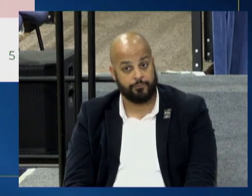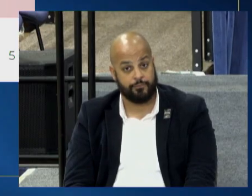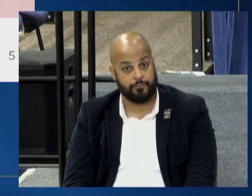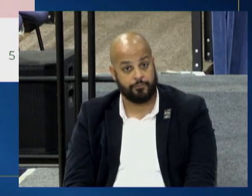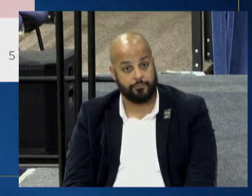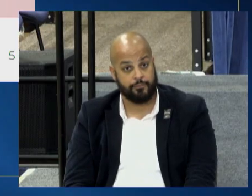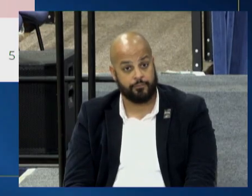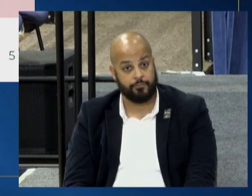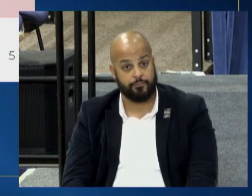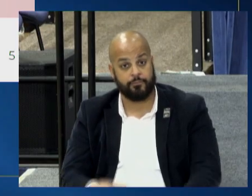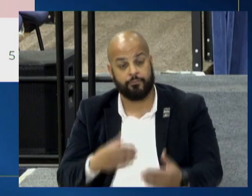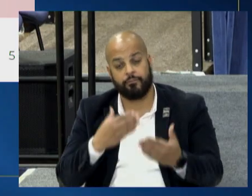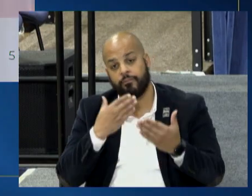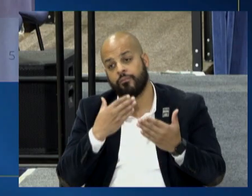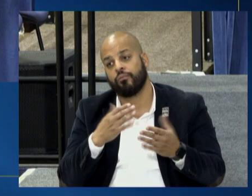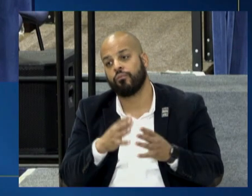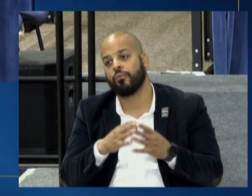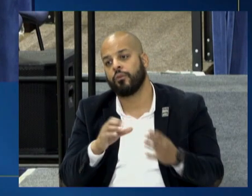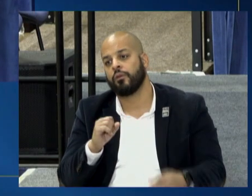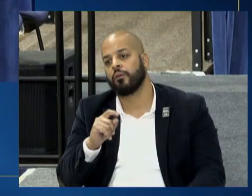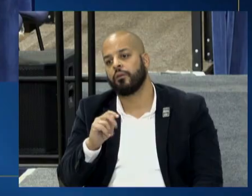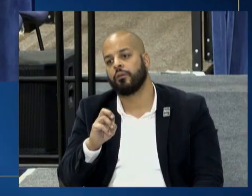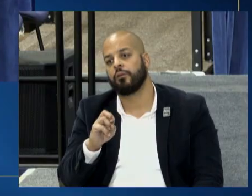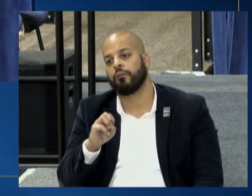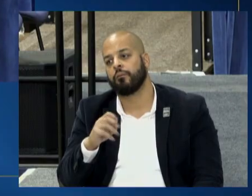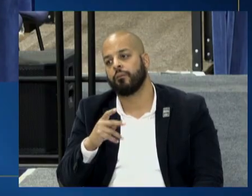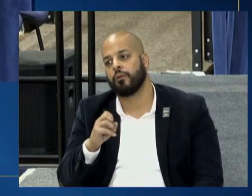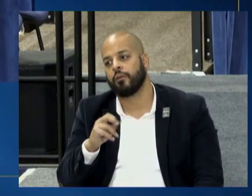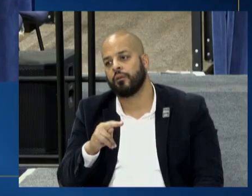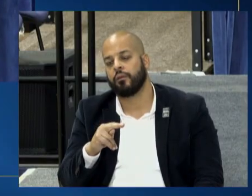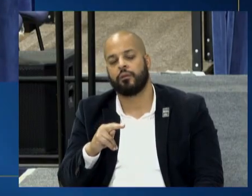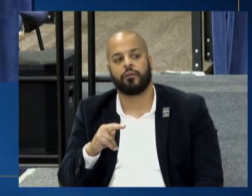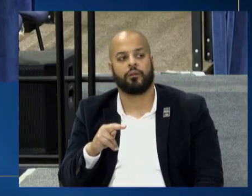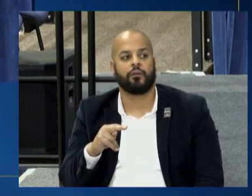Jennifer Goldsack: Thank you so much, Stephen and Steve and Admiral Levine. So,